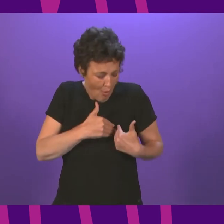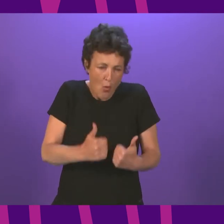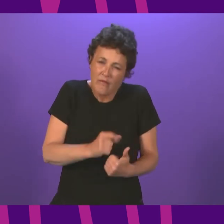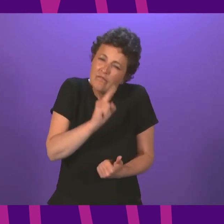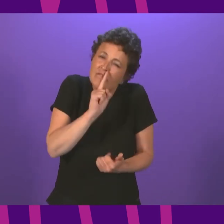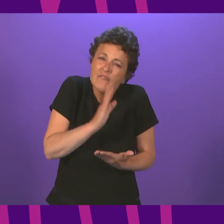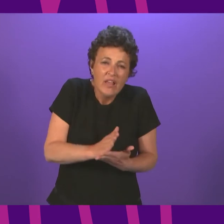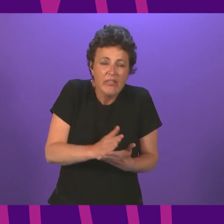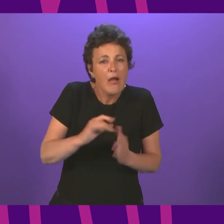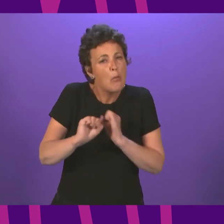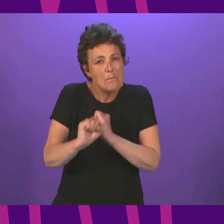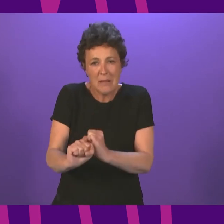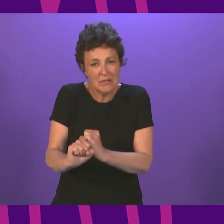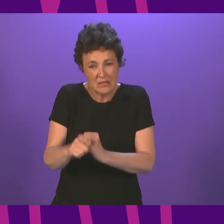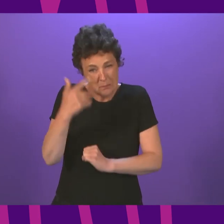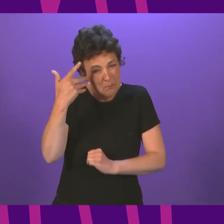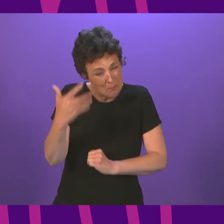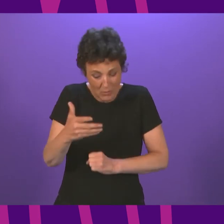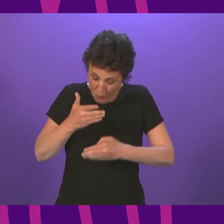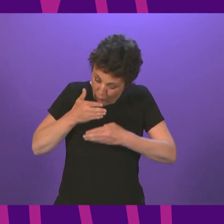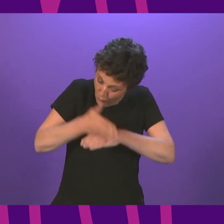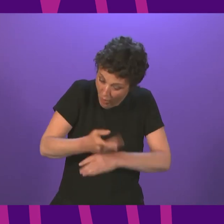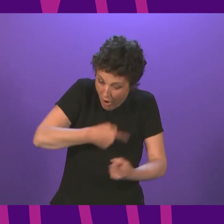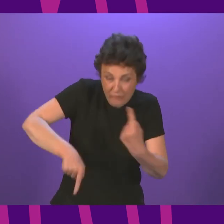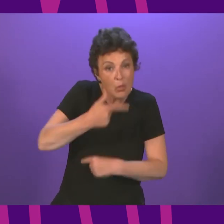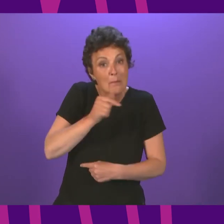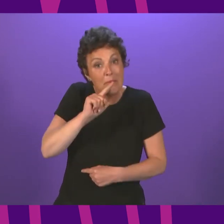distancing. I hope that that provides the clarity that Sarah Boyack sought.